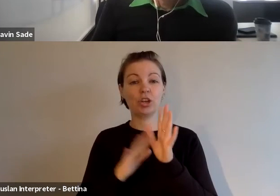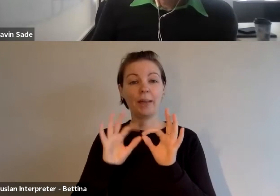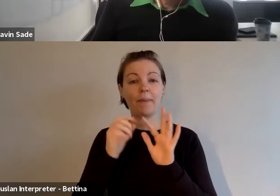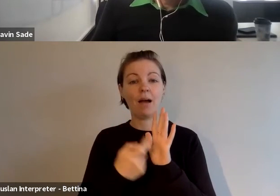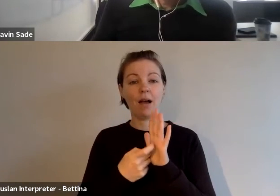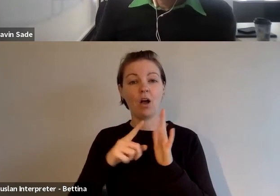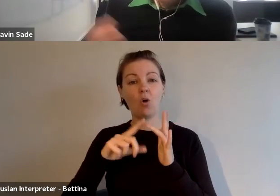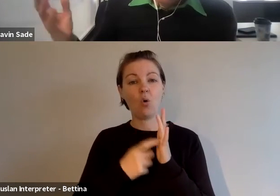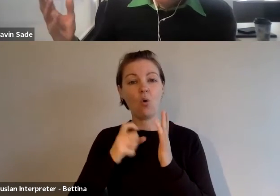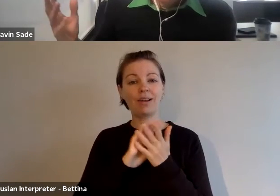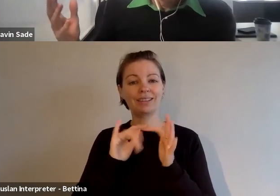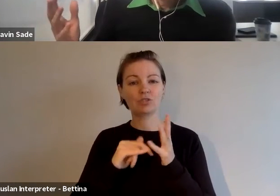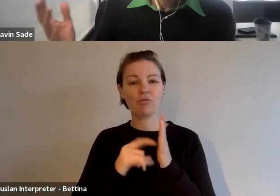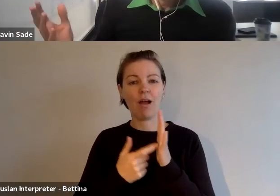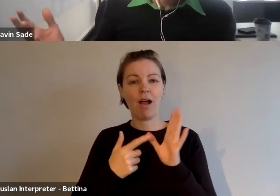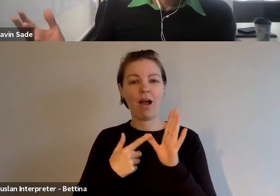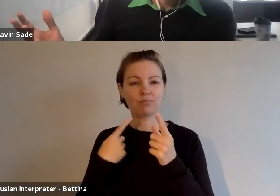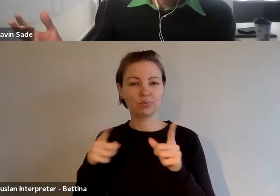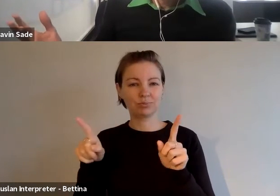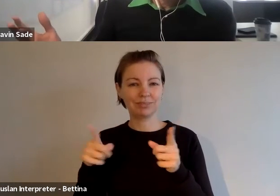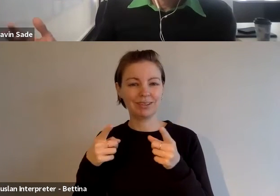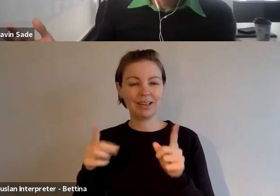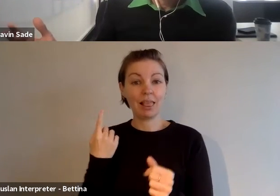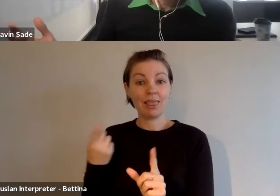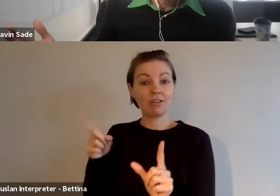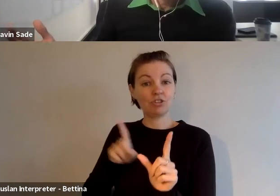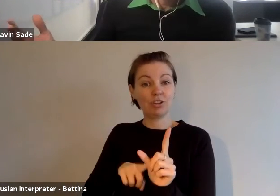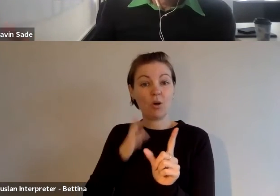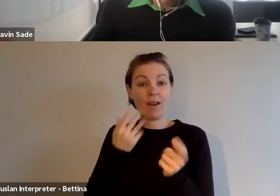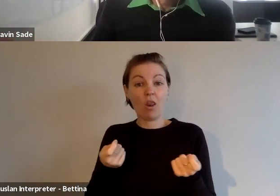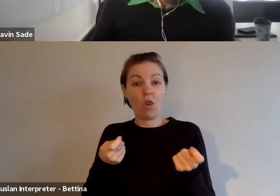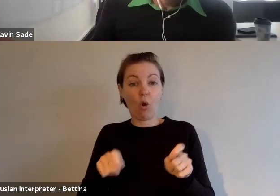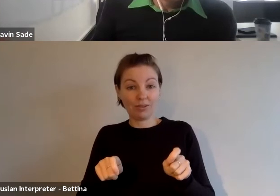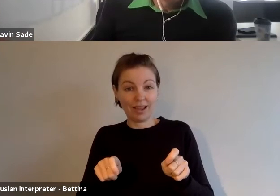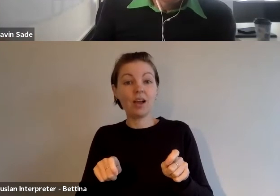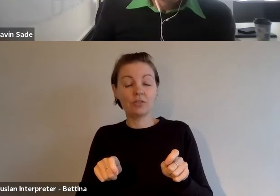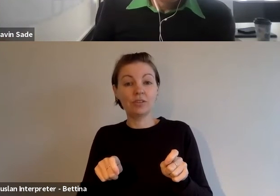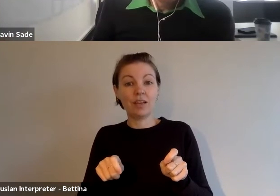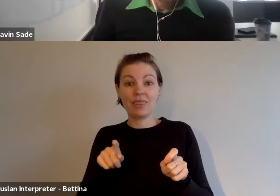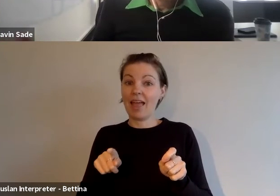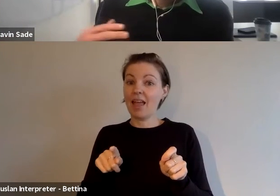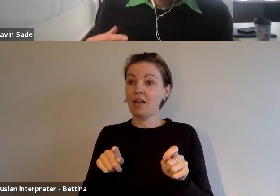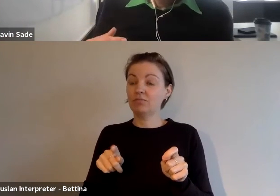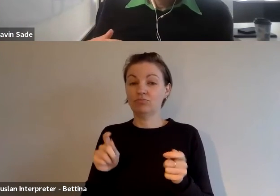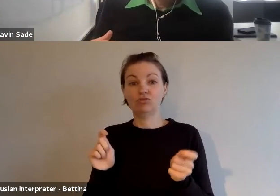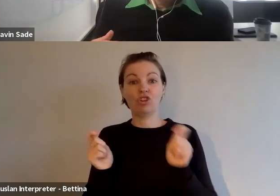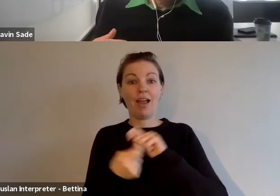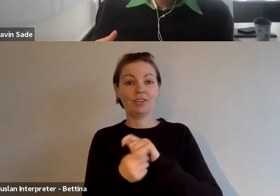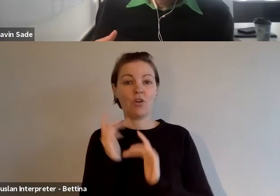an audience of 450,000 people around the world on Facebook where the KPI